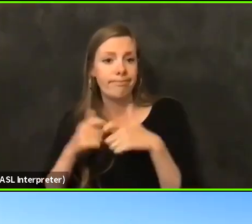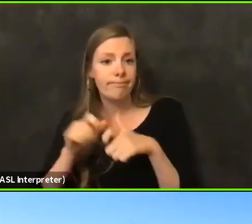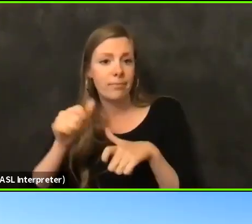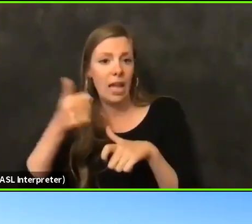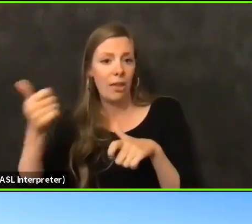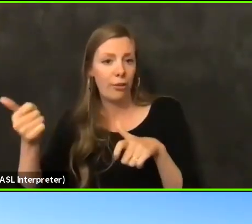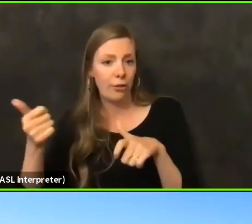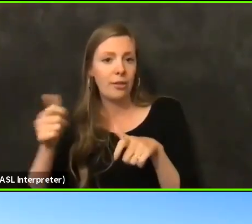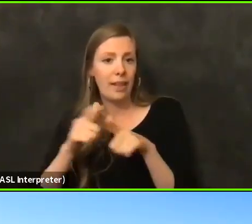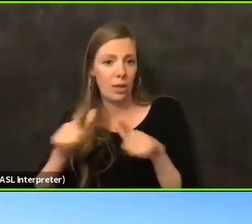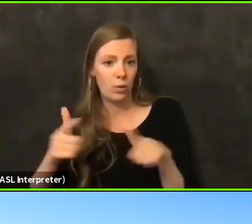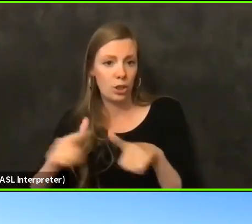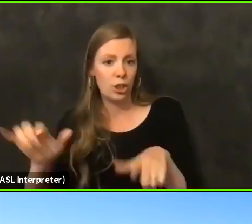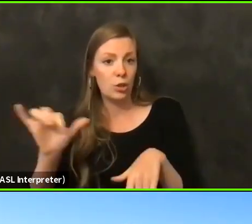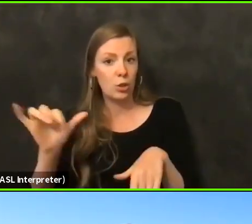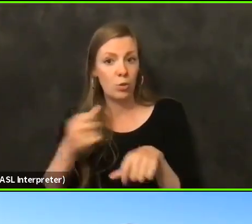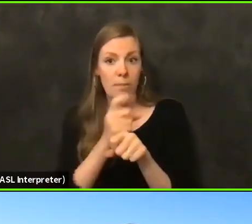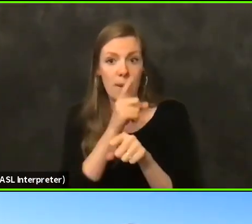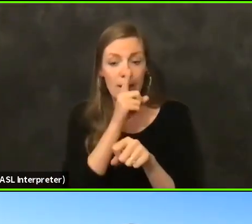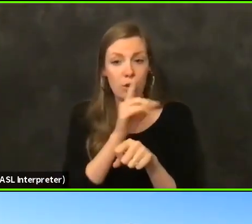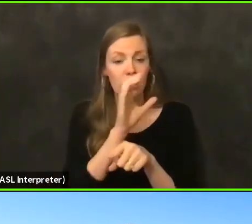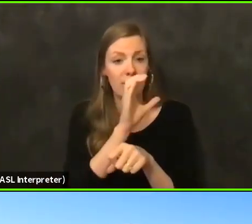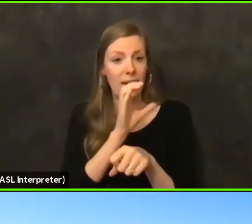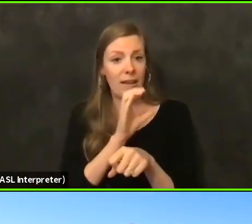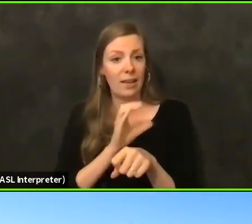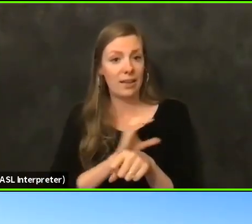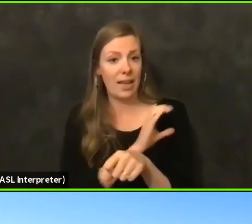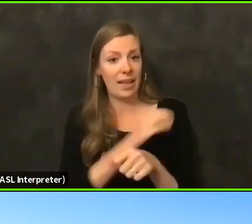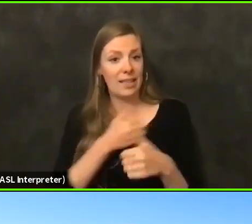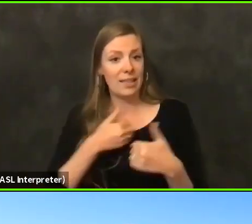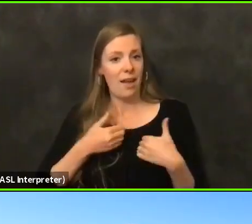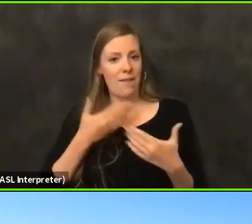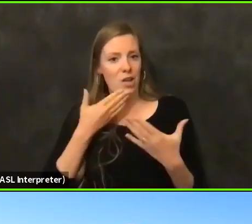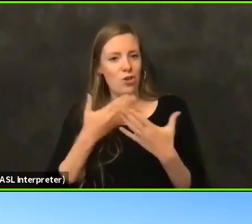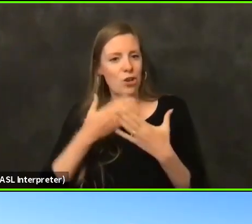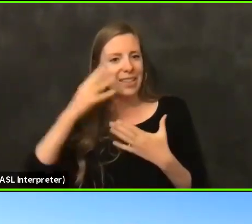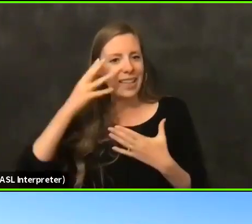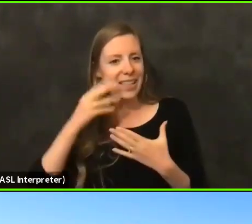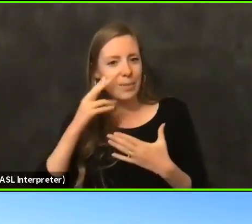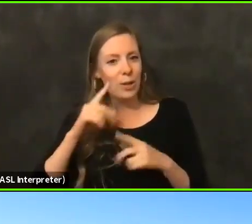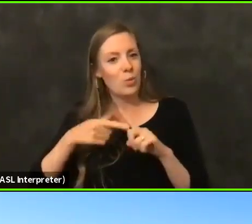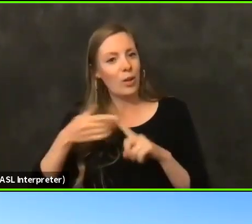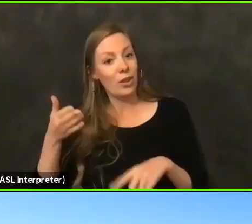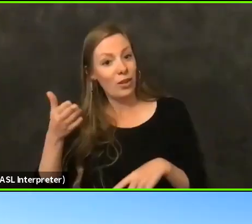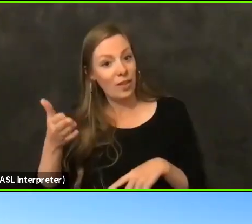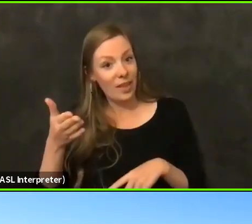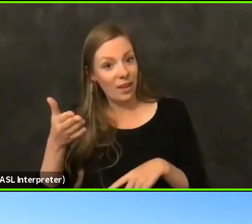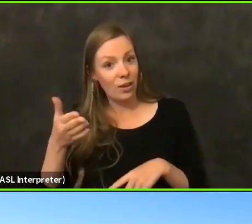to ensure that, again, clients have great experience at the clinics. And then last, Leslie, we're going to